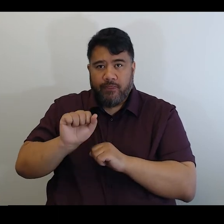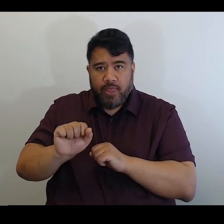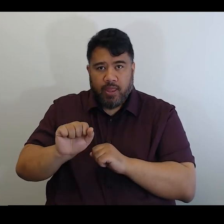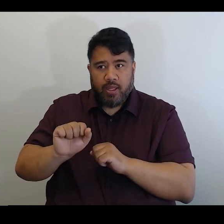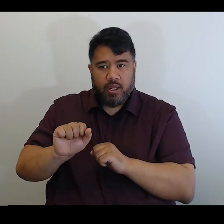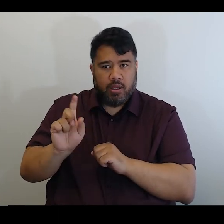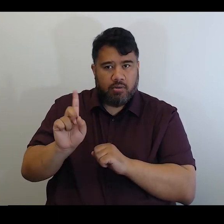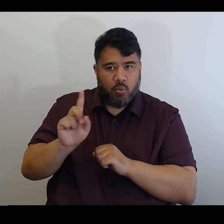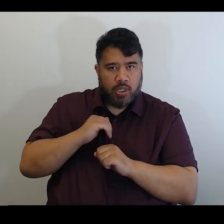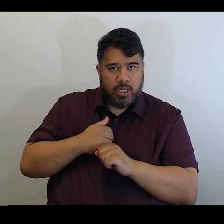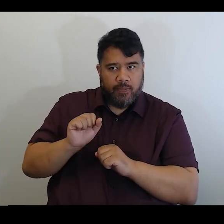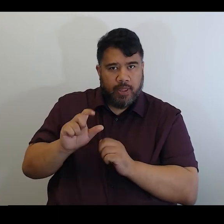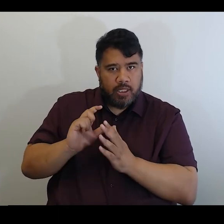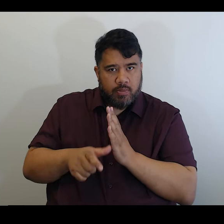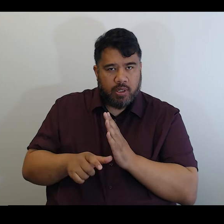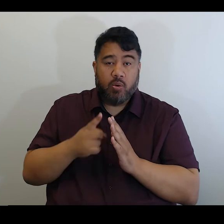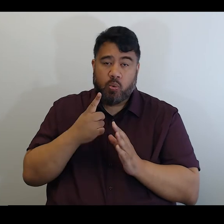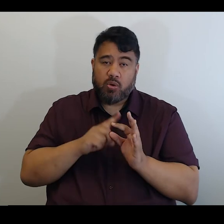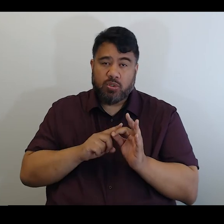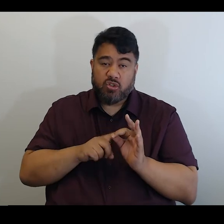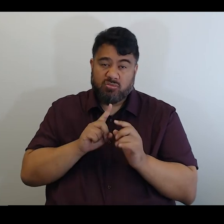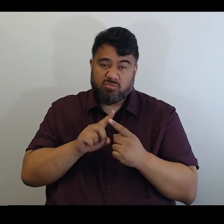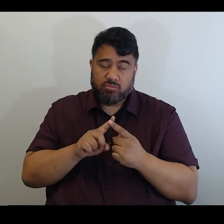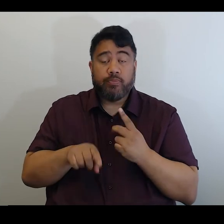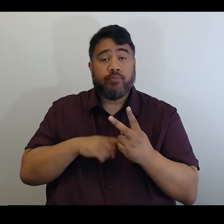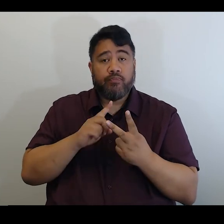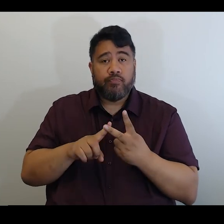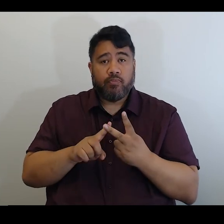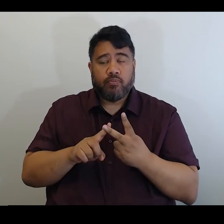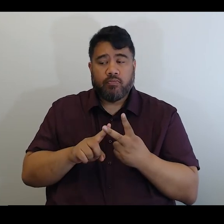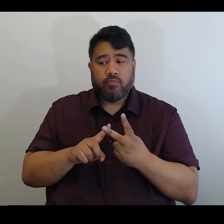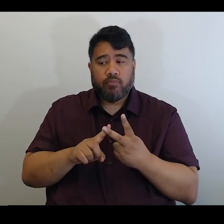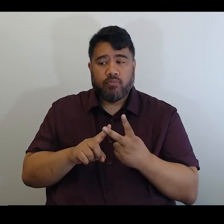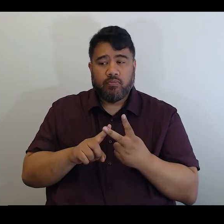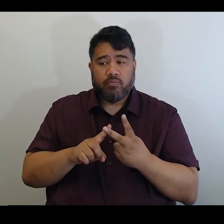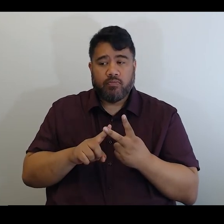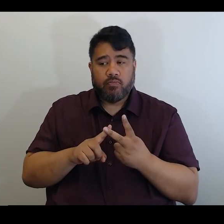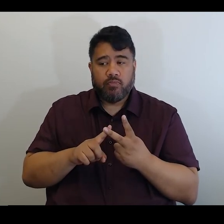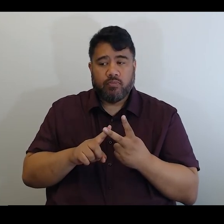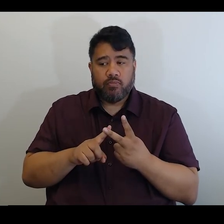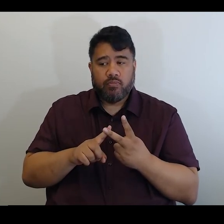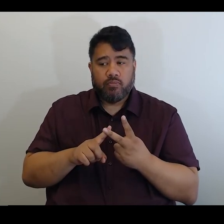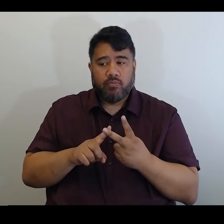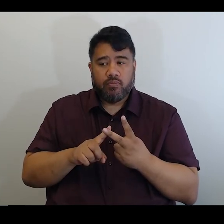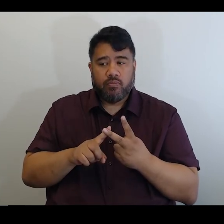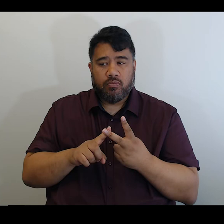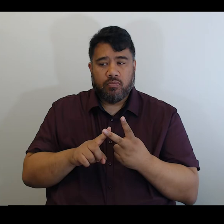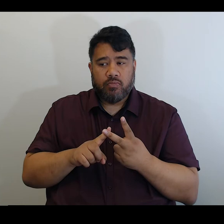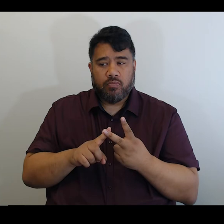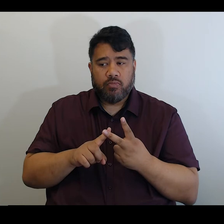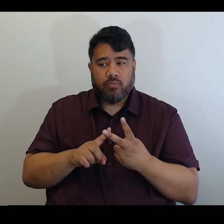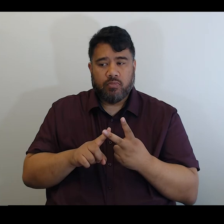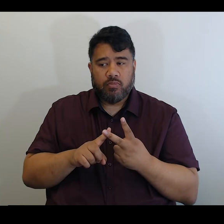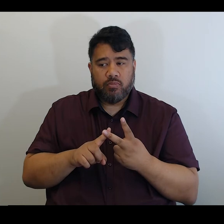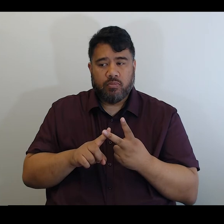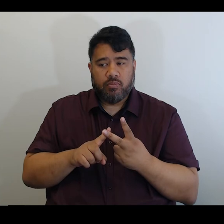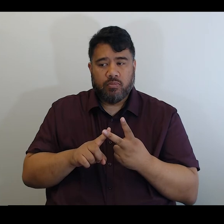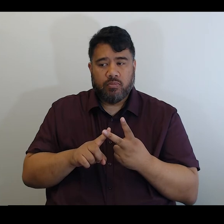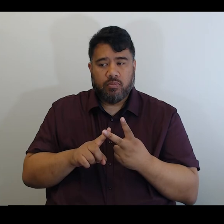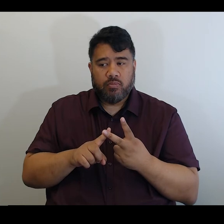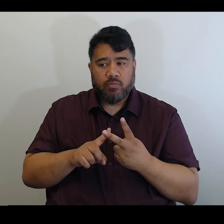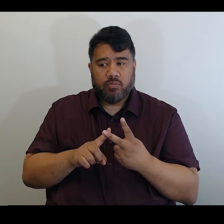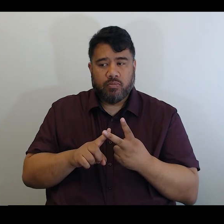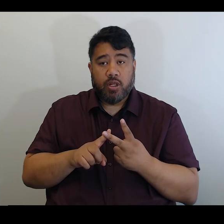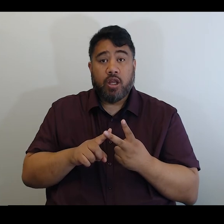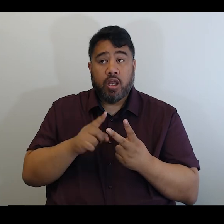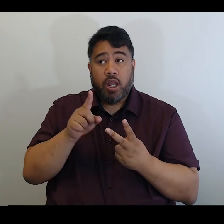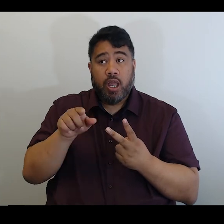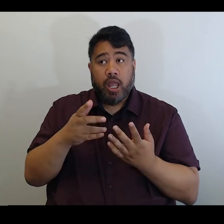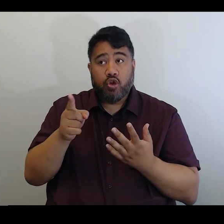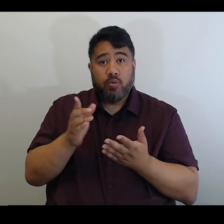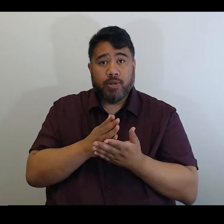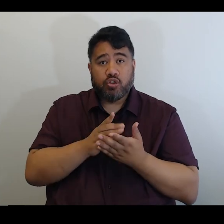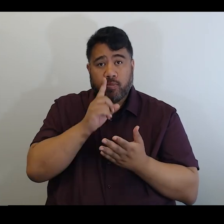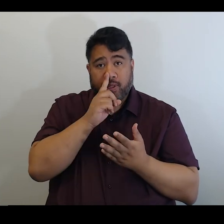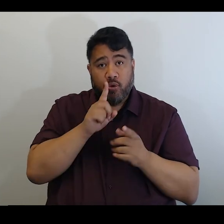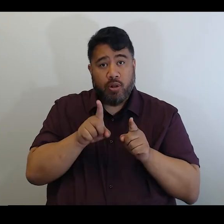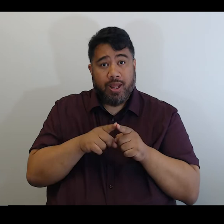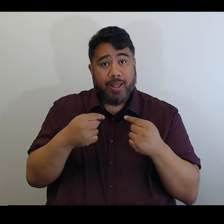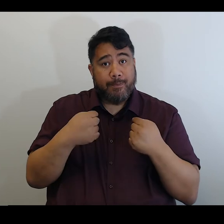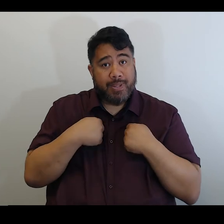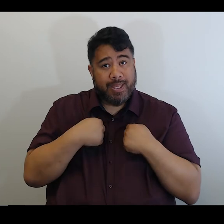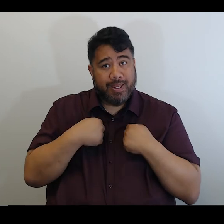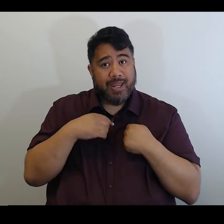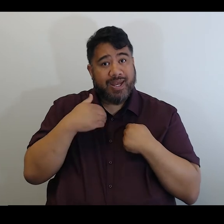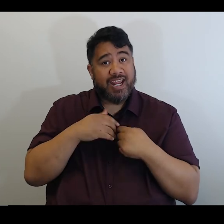And my other question is, will you make sure that people like myself get counselling if we need it?